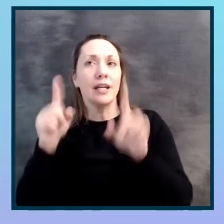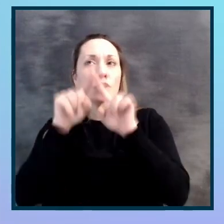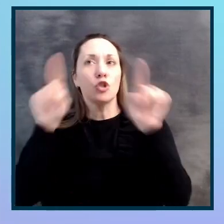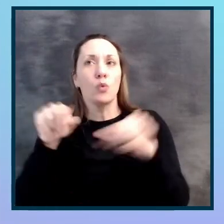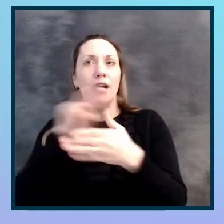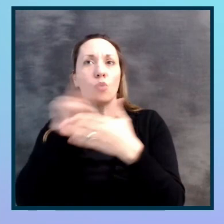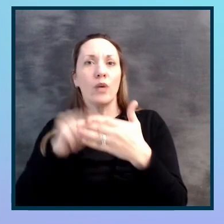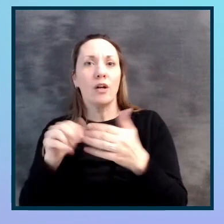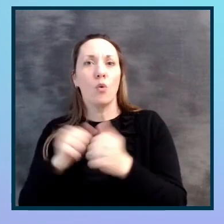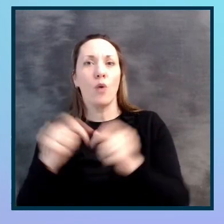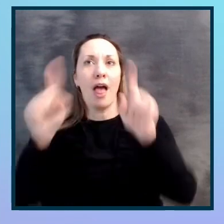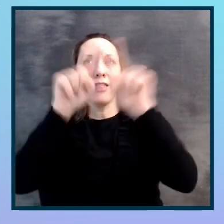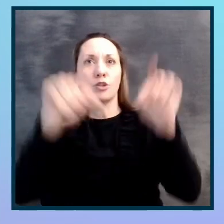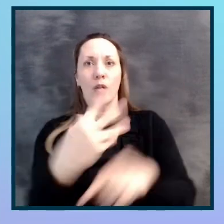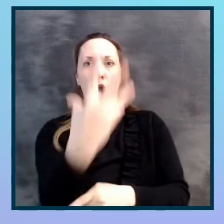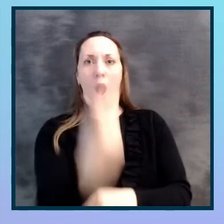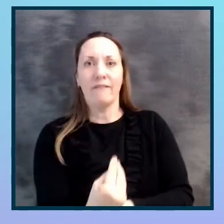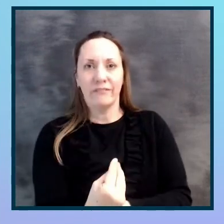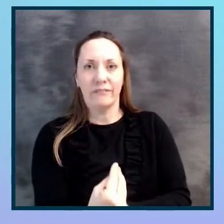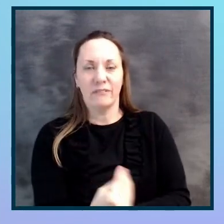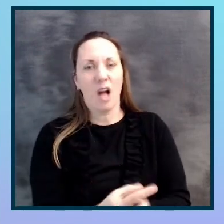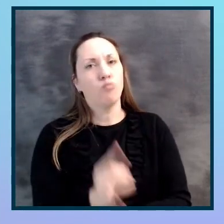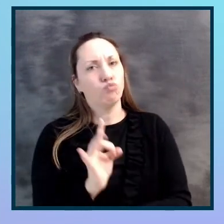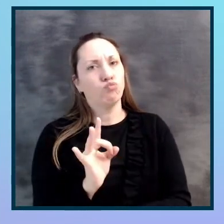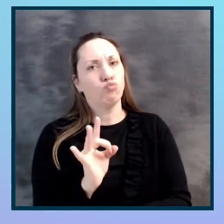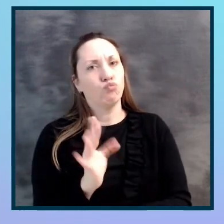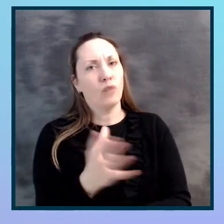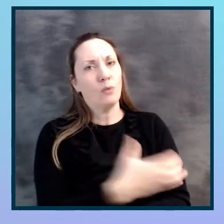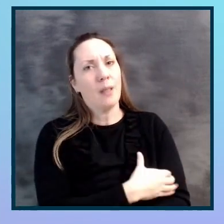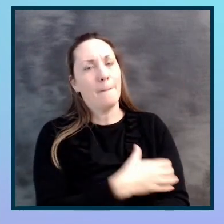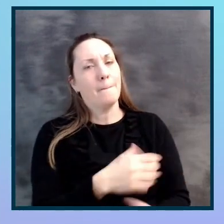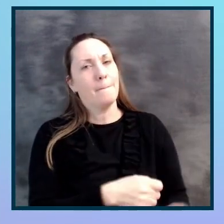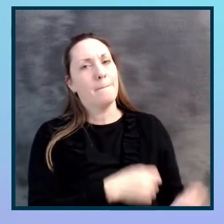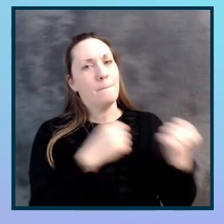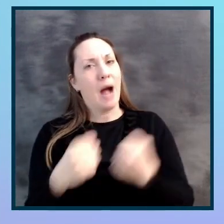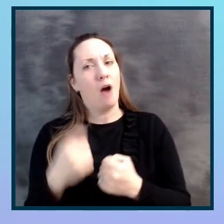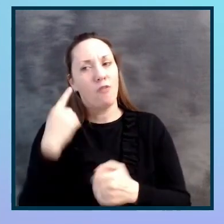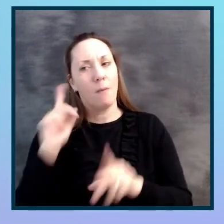And it was really powerful I think for the people who participated in that to see, oh,